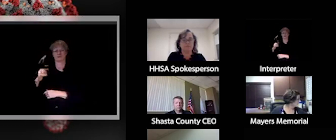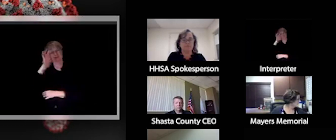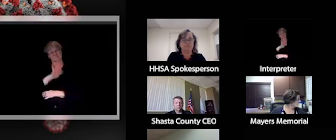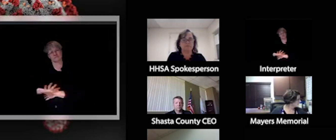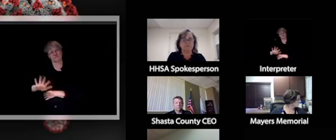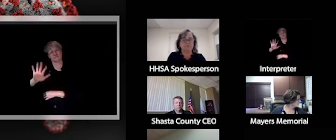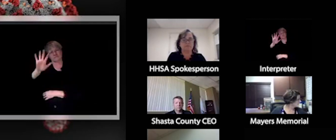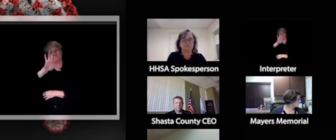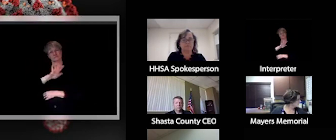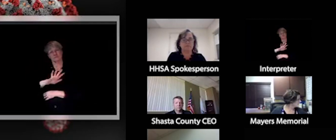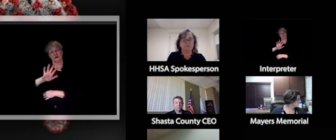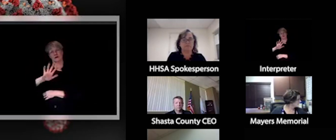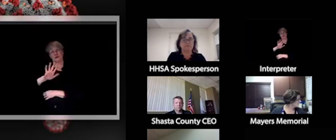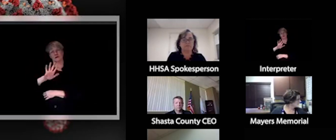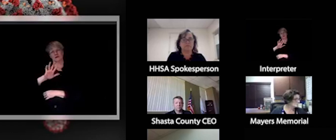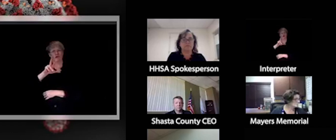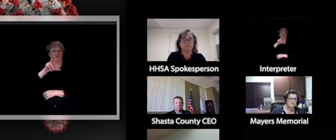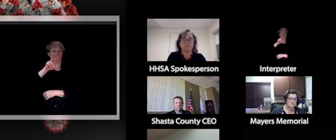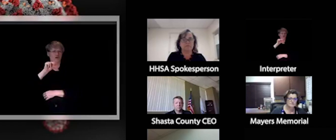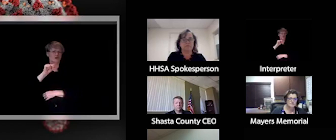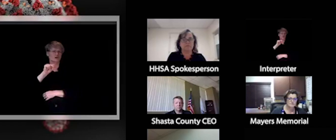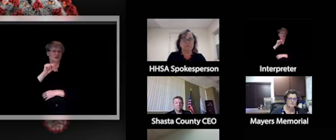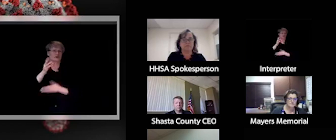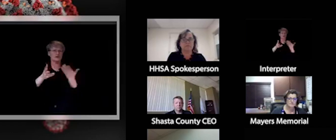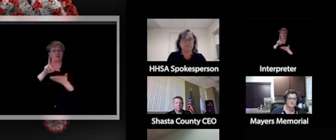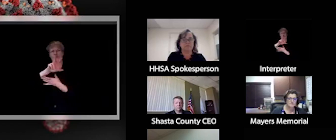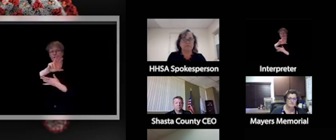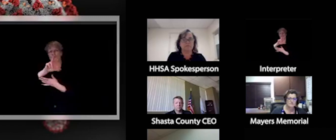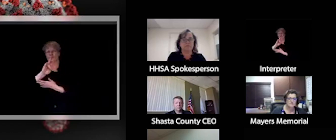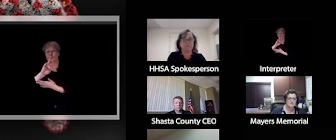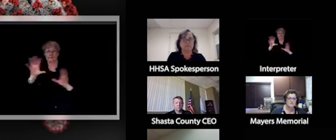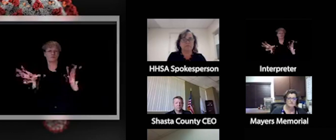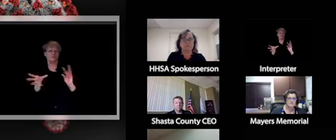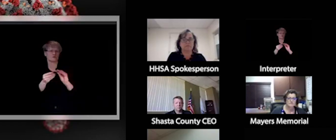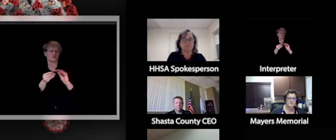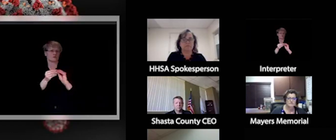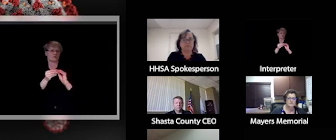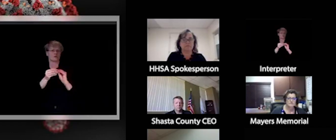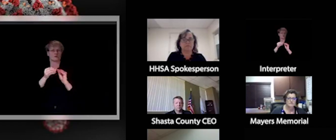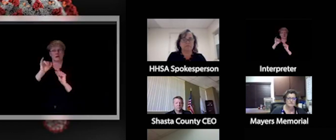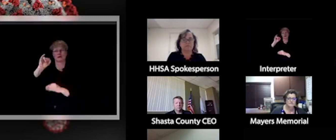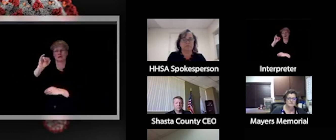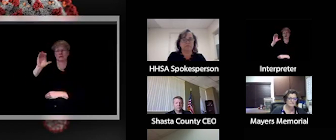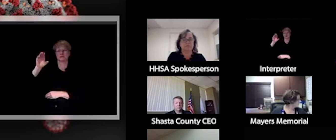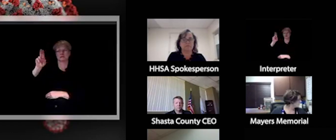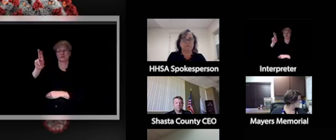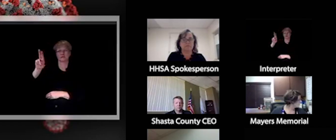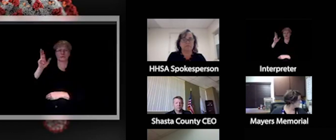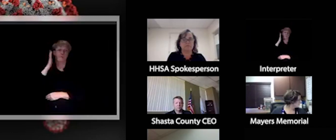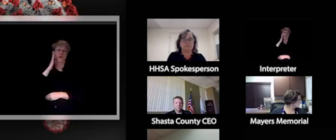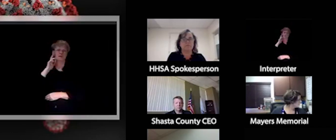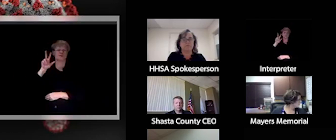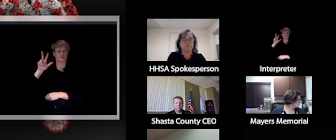I would say like 37 or so total ICU beds, but I know they can flex to much greater than